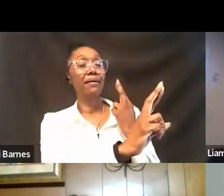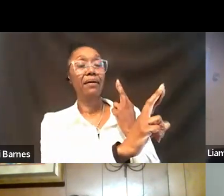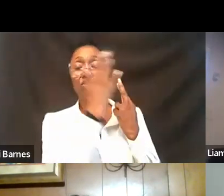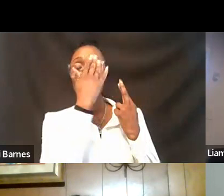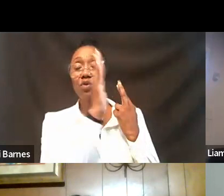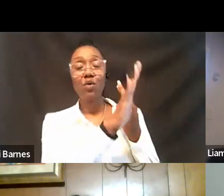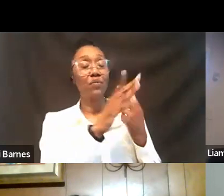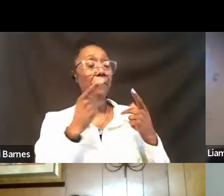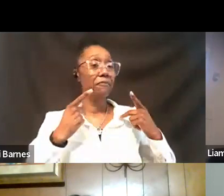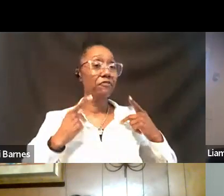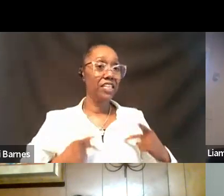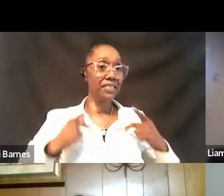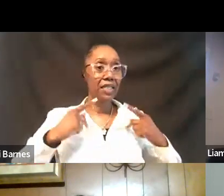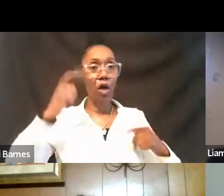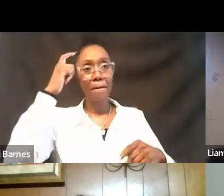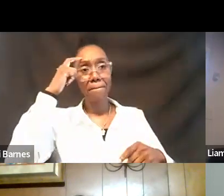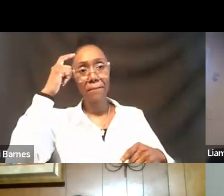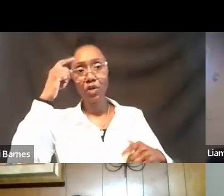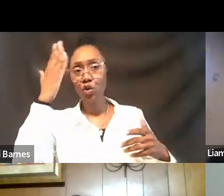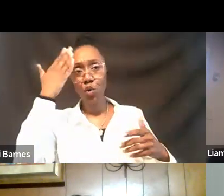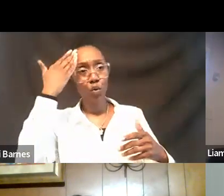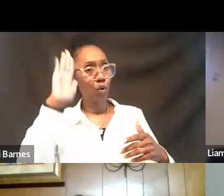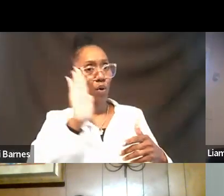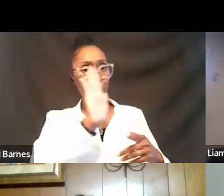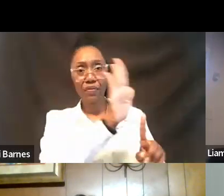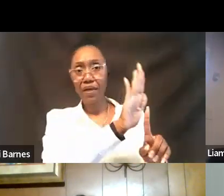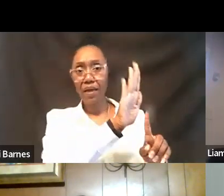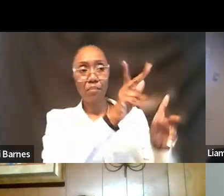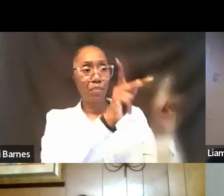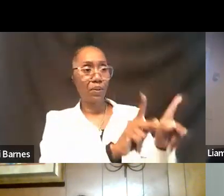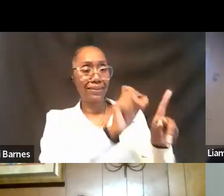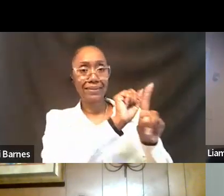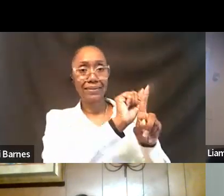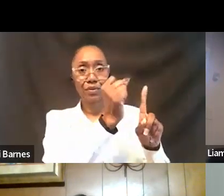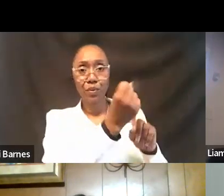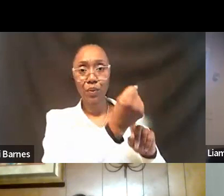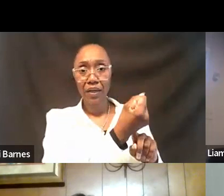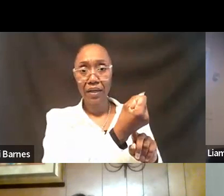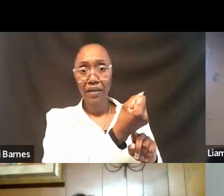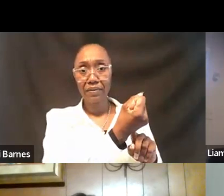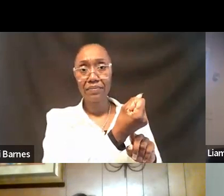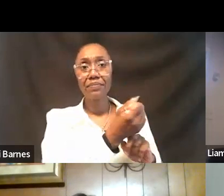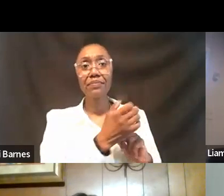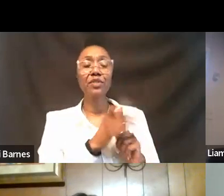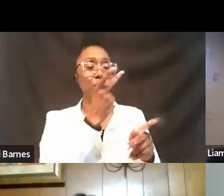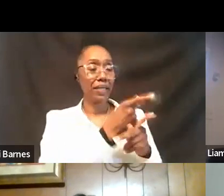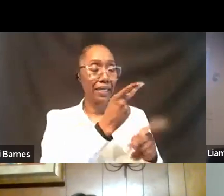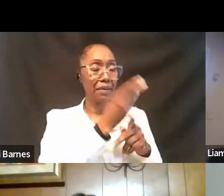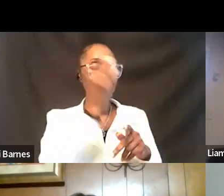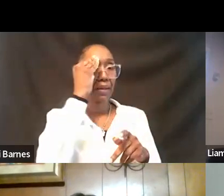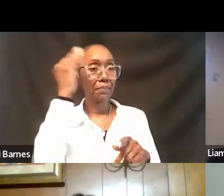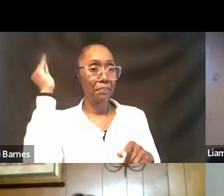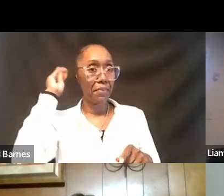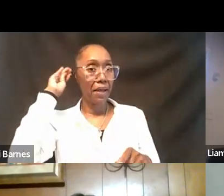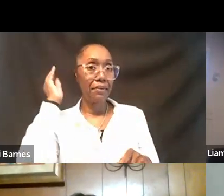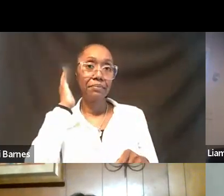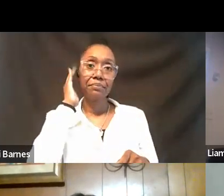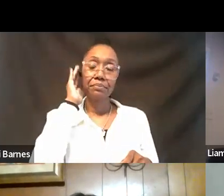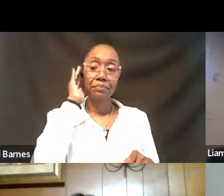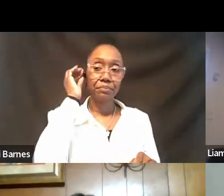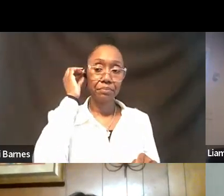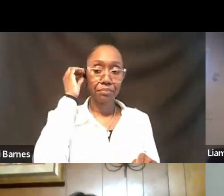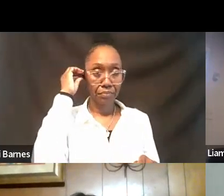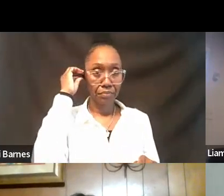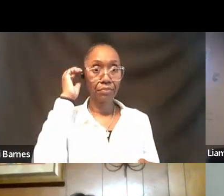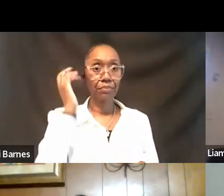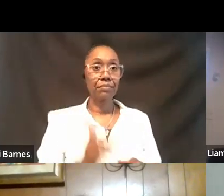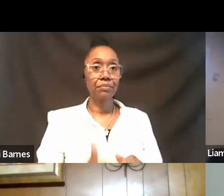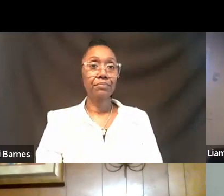And just always. 10.